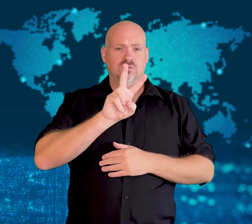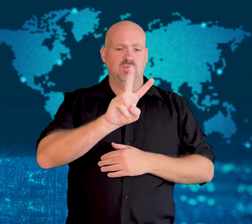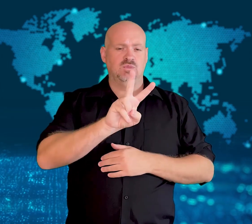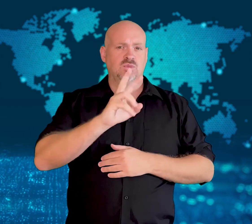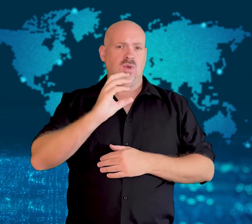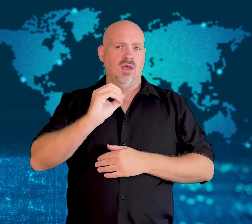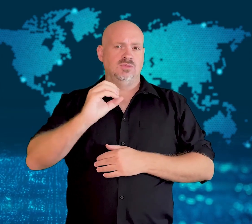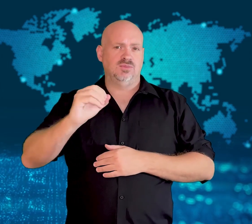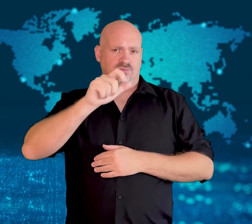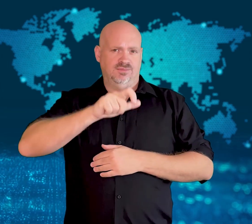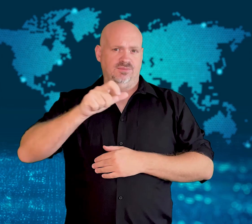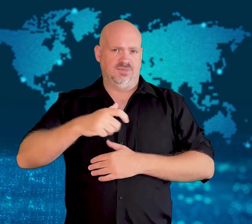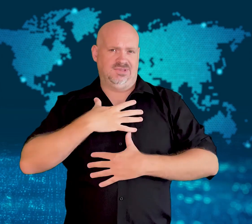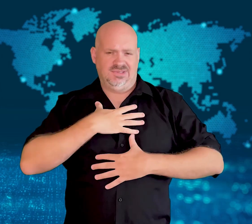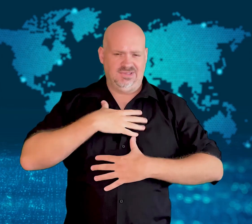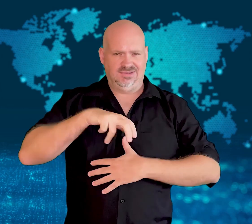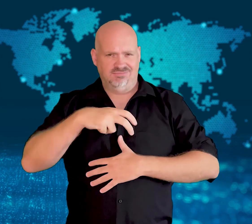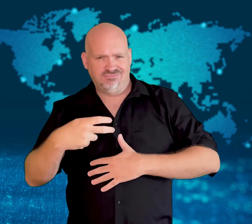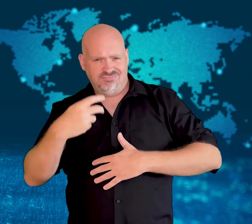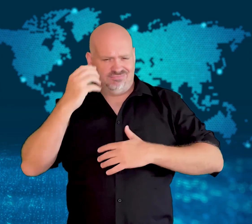have been wounded.